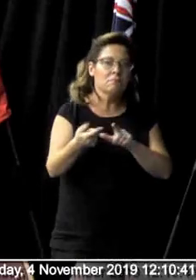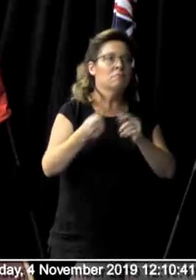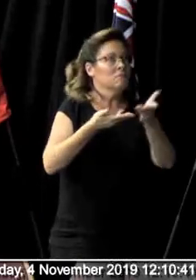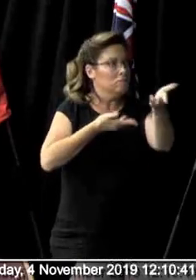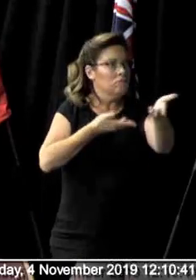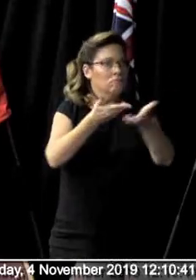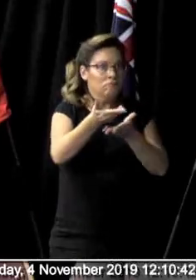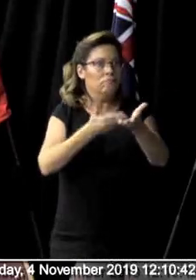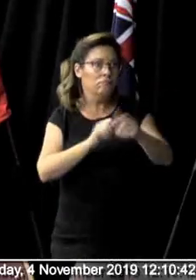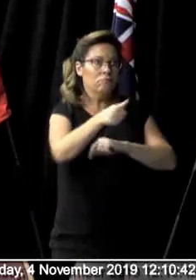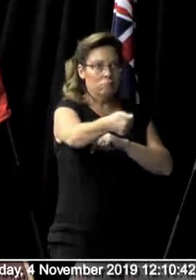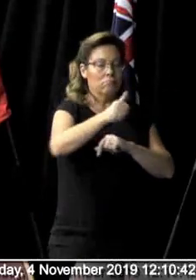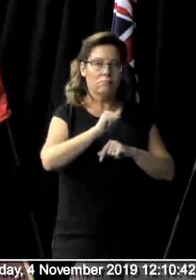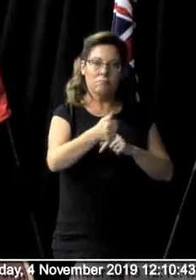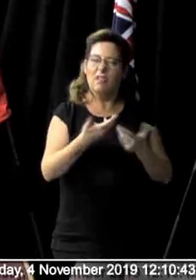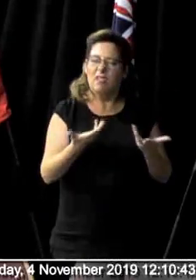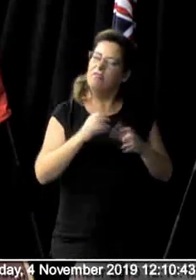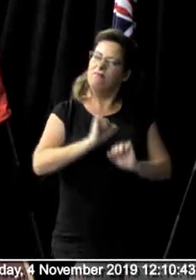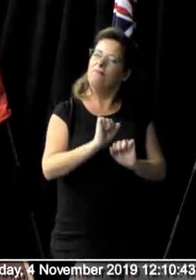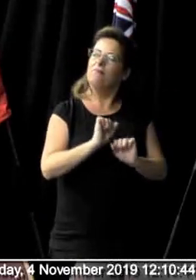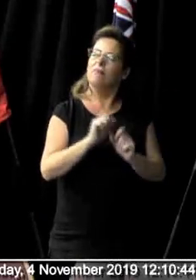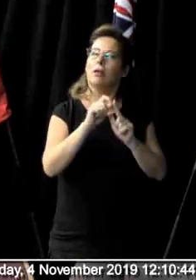OK. Can you tell me about grade 1, please?